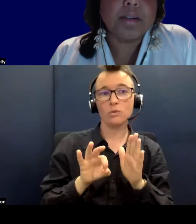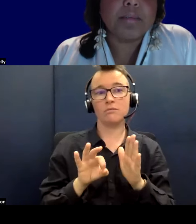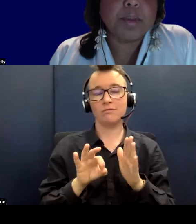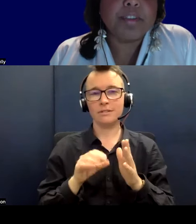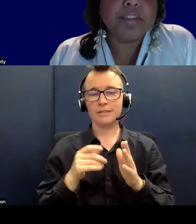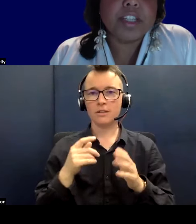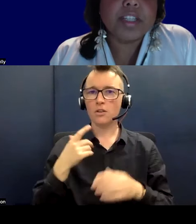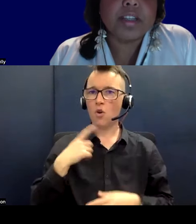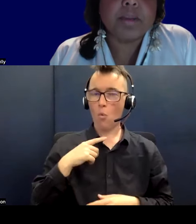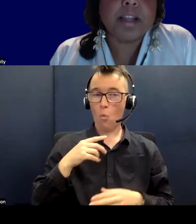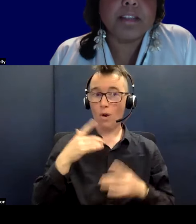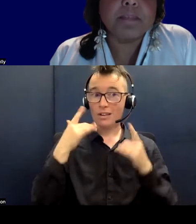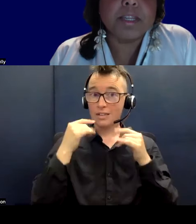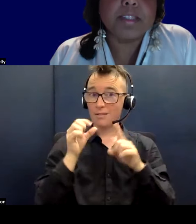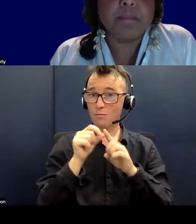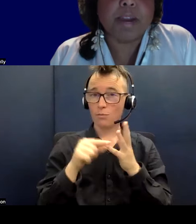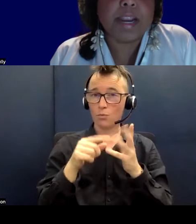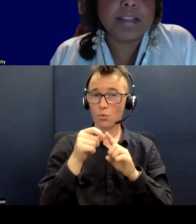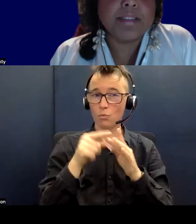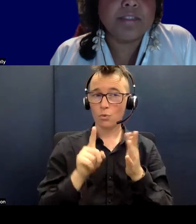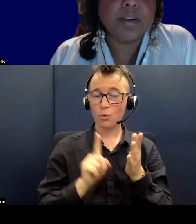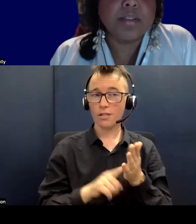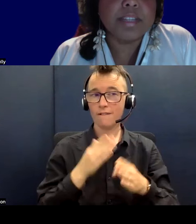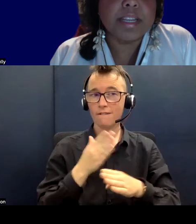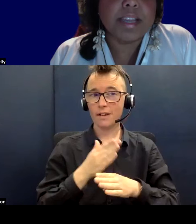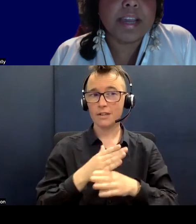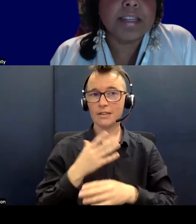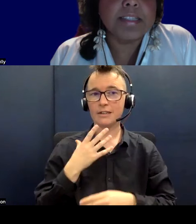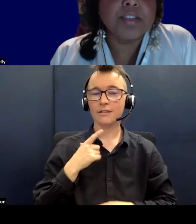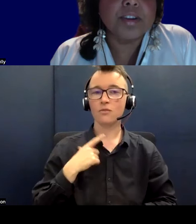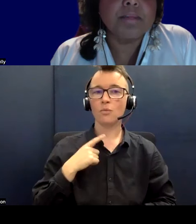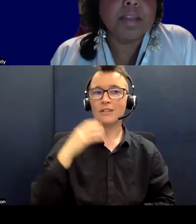pupil function as well is because the brain is involved in Aicardi Ayndrome